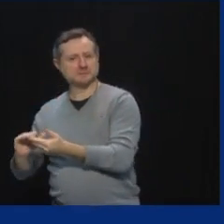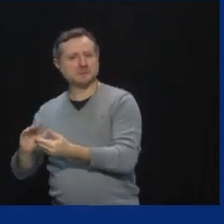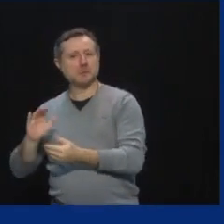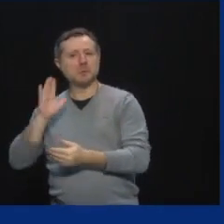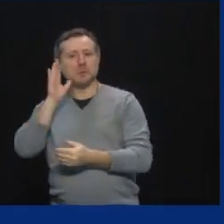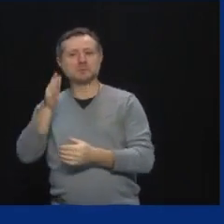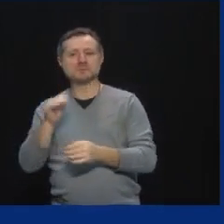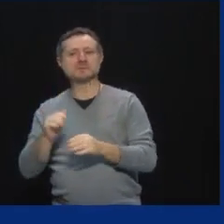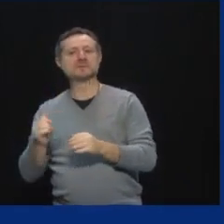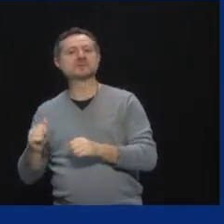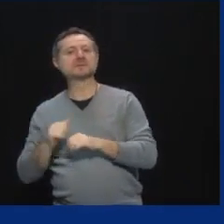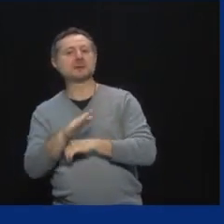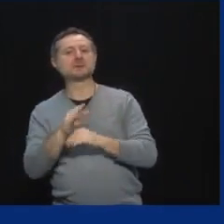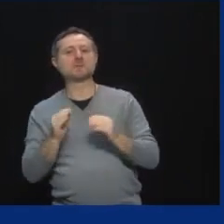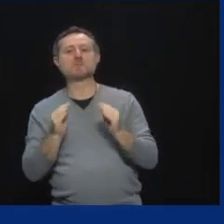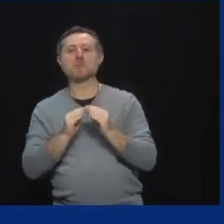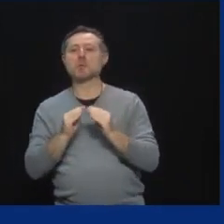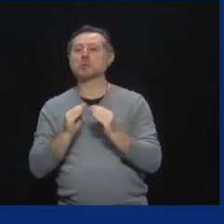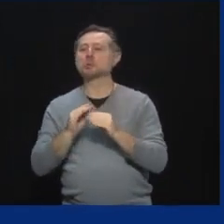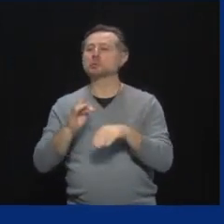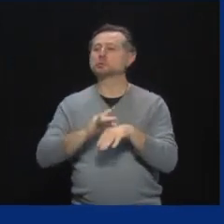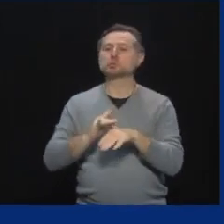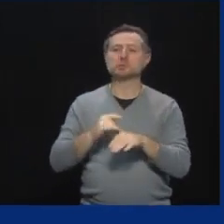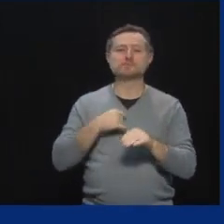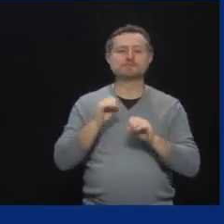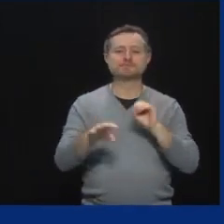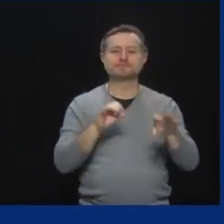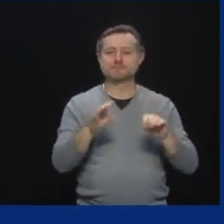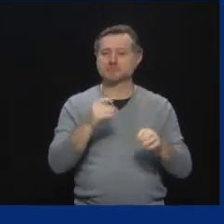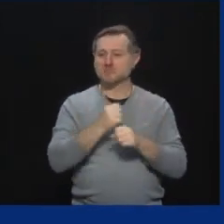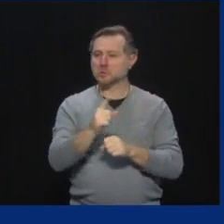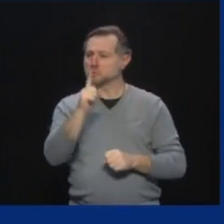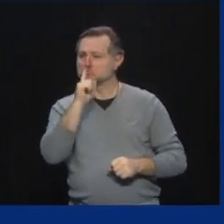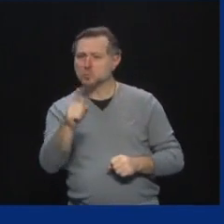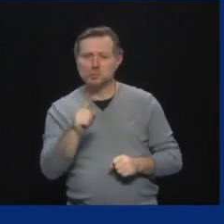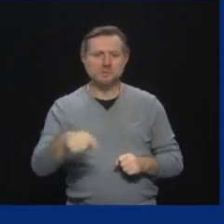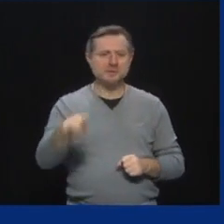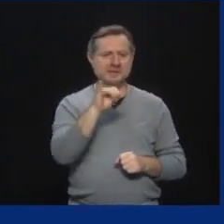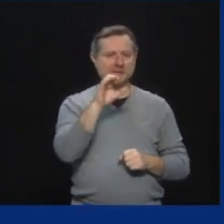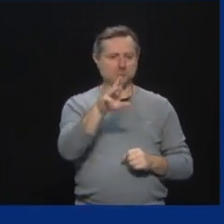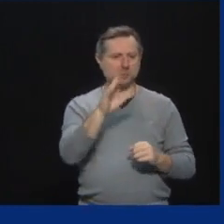because this is really important that people have the beds available to them in the event they need to be hospitalized.